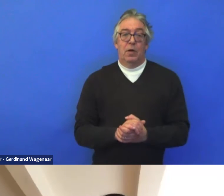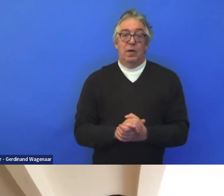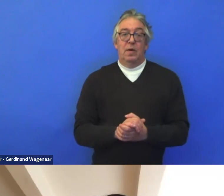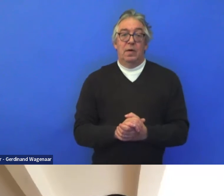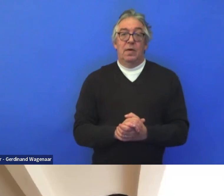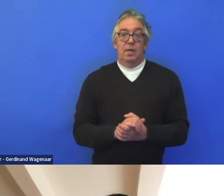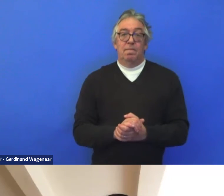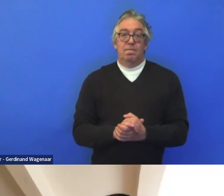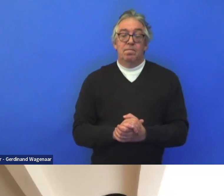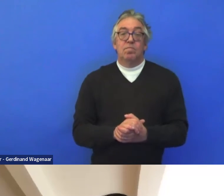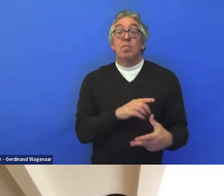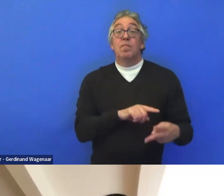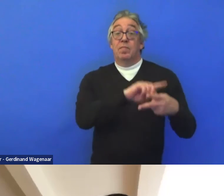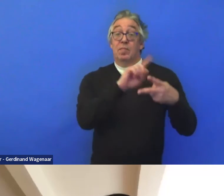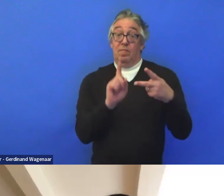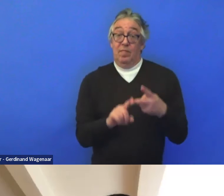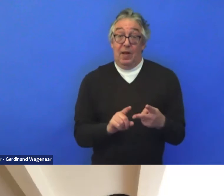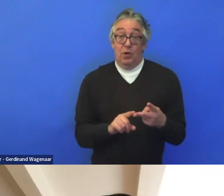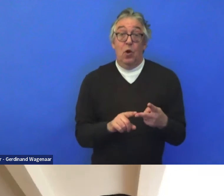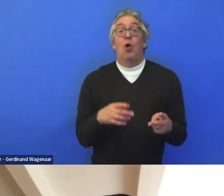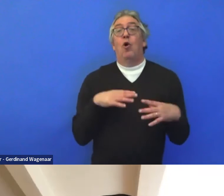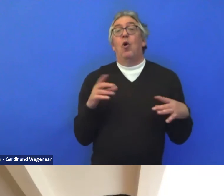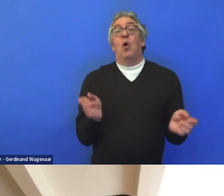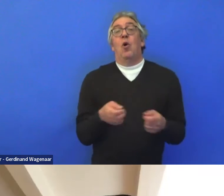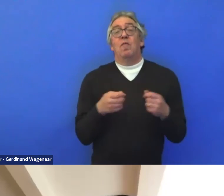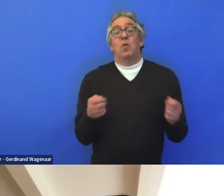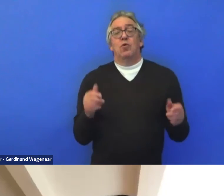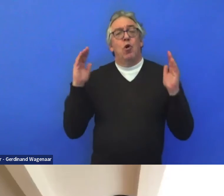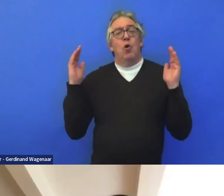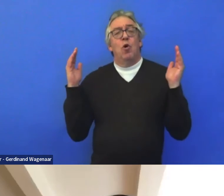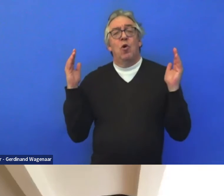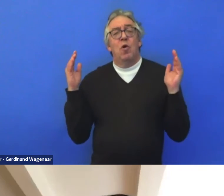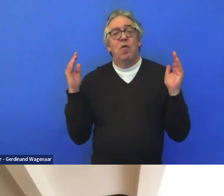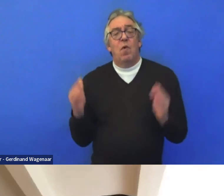There is a focus on demand driven skills development